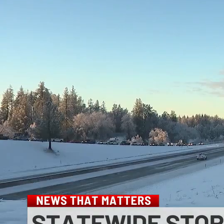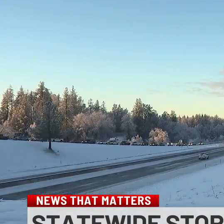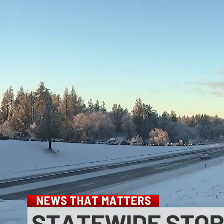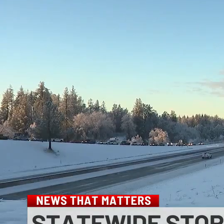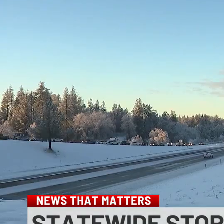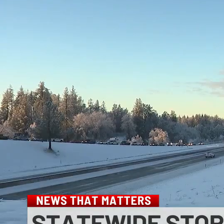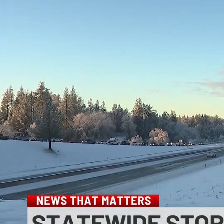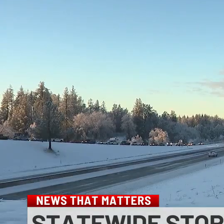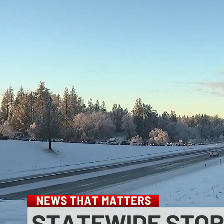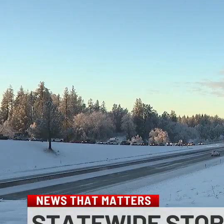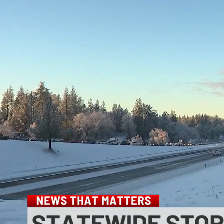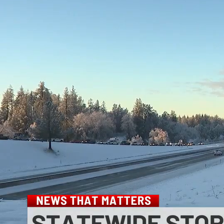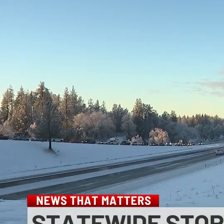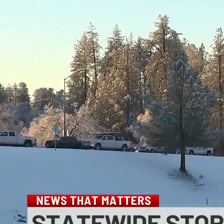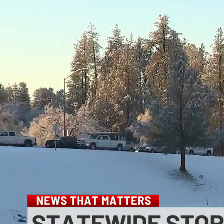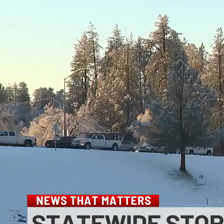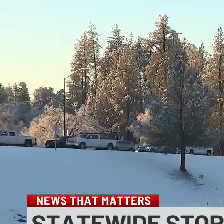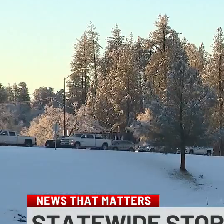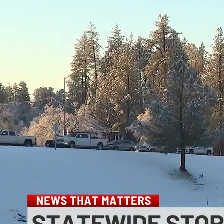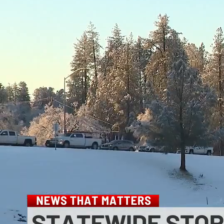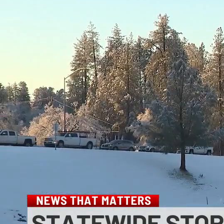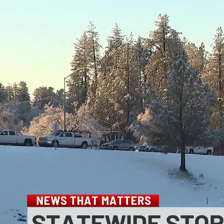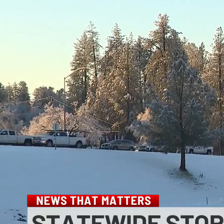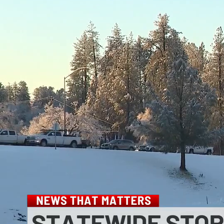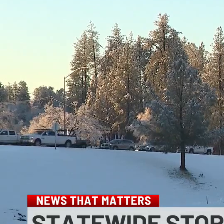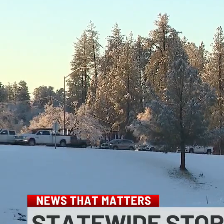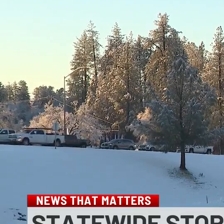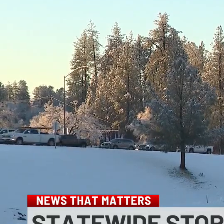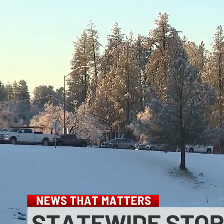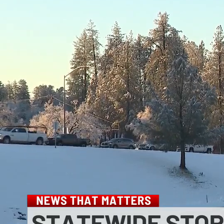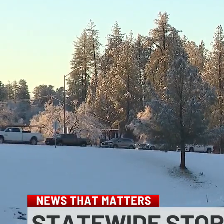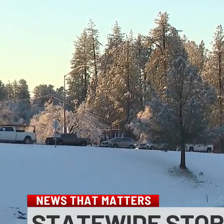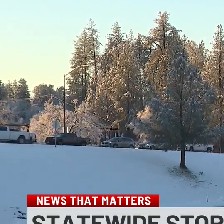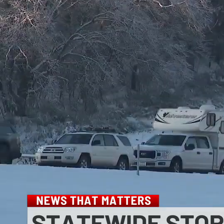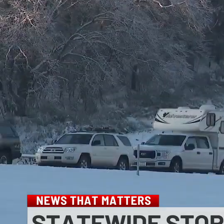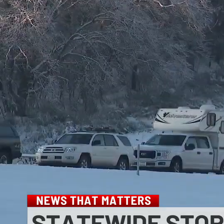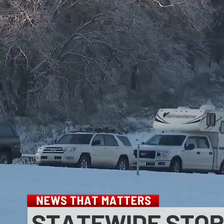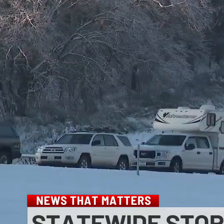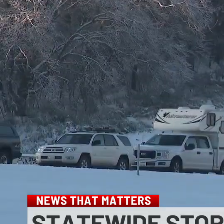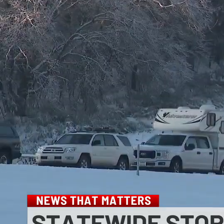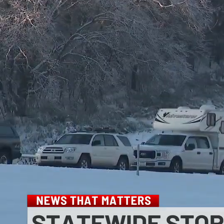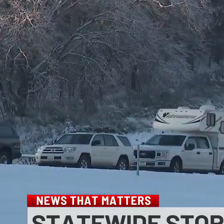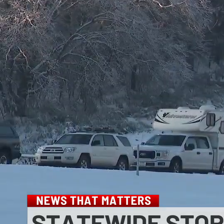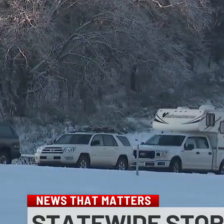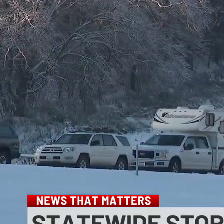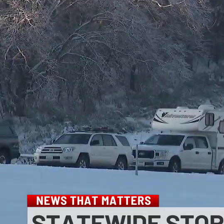KIEFER SAYS THEIR CREWS HAVE CLOUT. 3.5 MILLION MILES OF ROADWAY SINCE NO SEASON